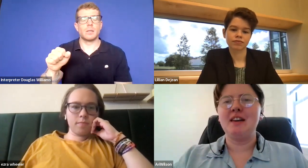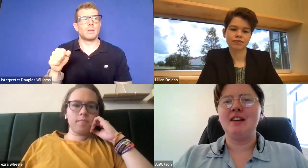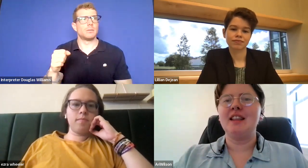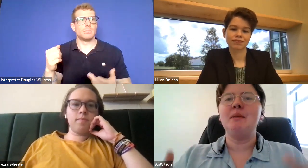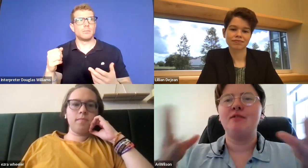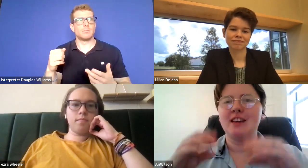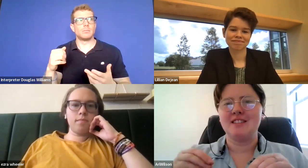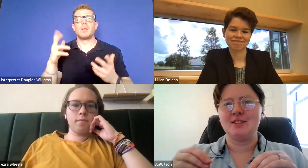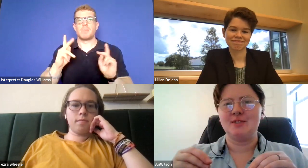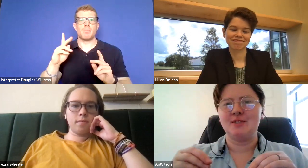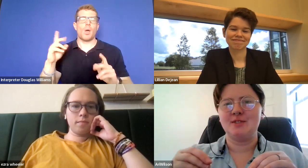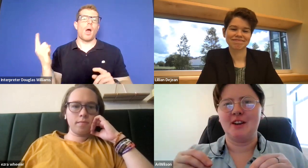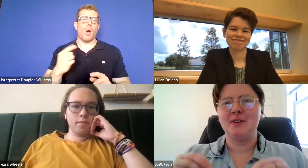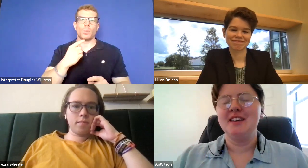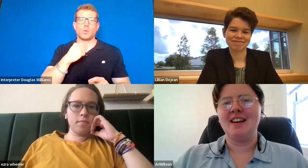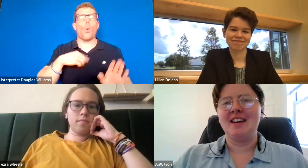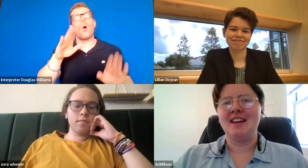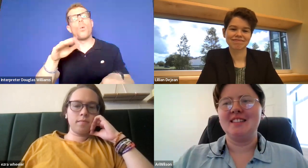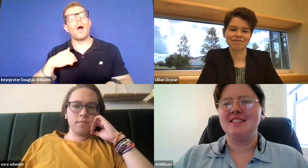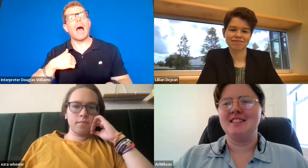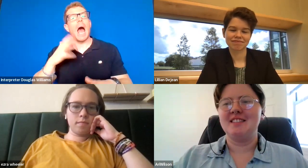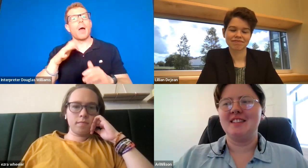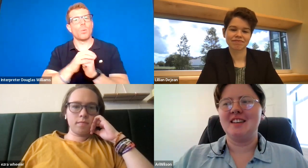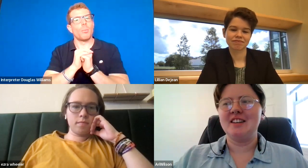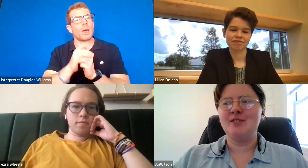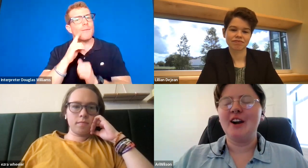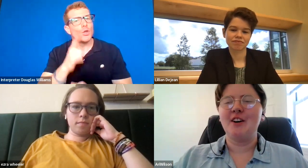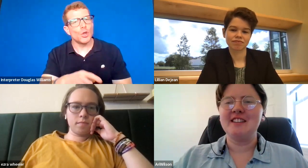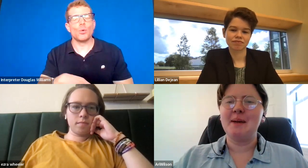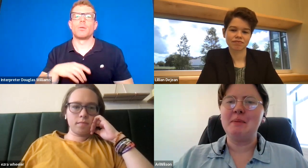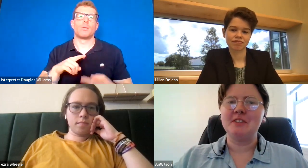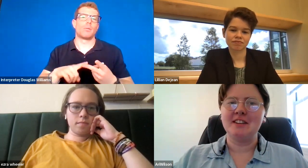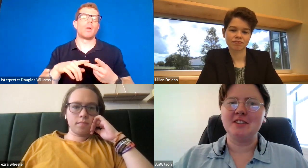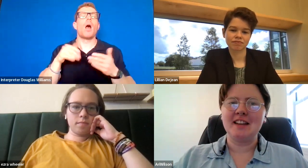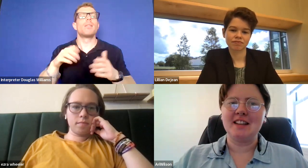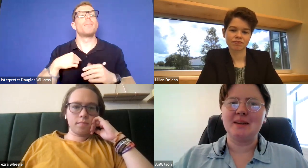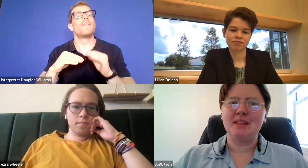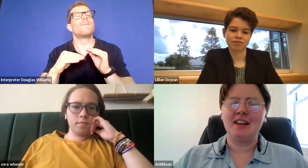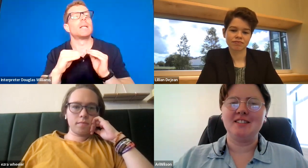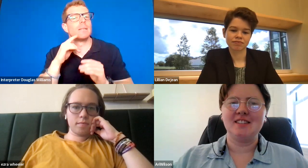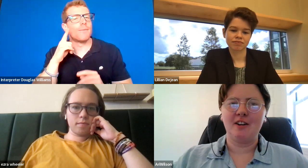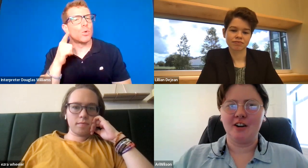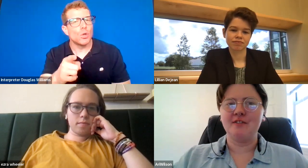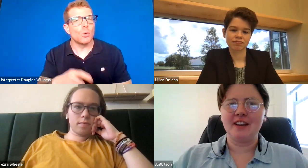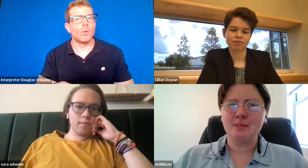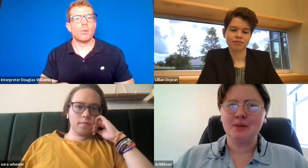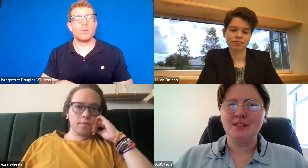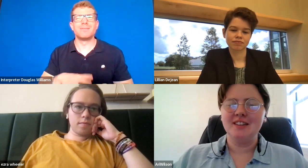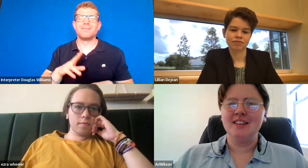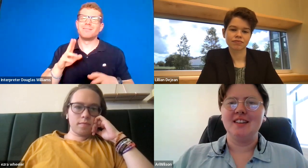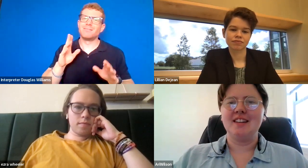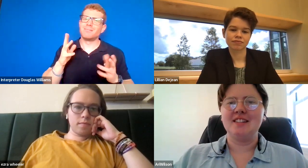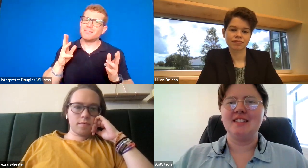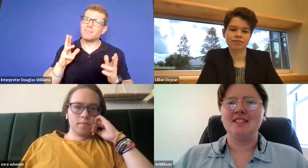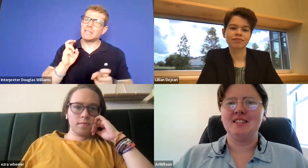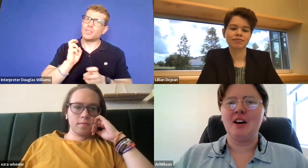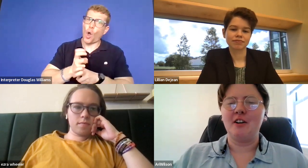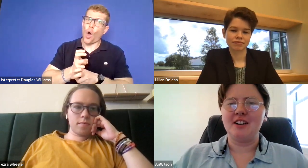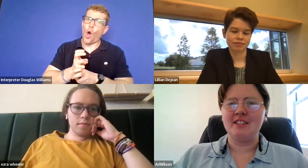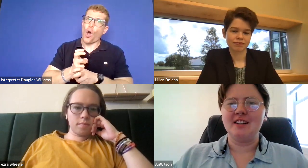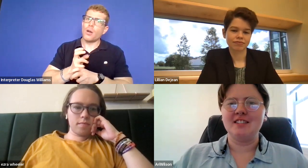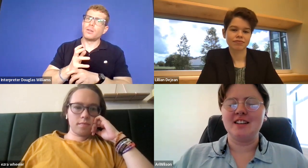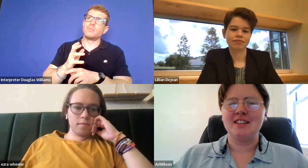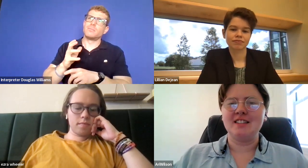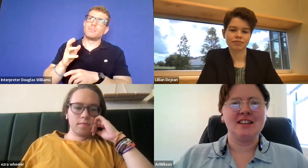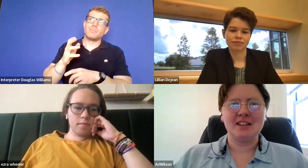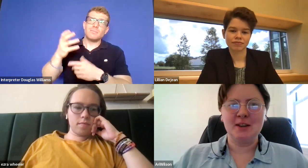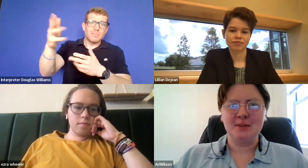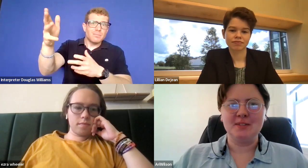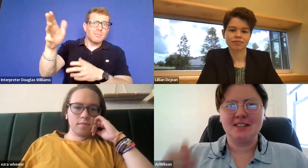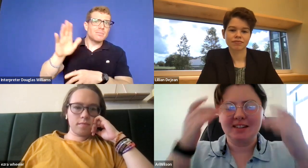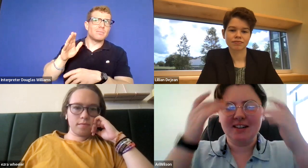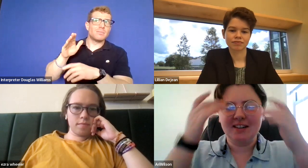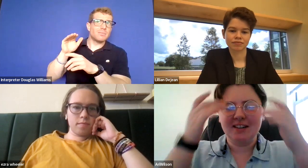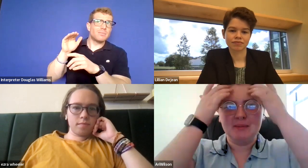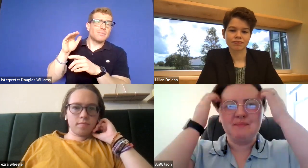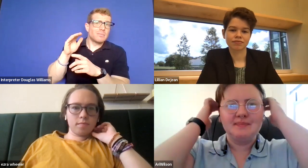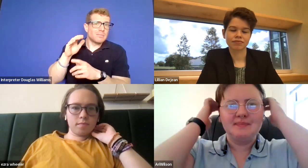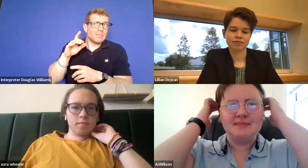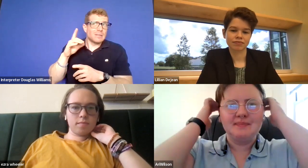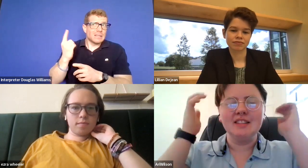Let me let me fix this for you and it's very hard to get people to understand that some things aren't fixable, and not all illness is is a cute.